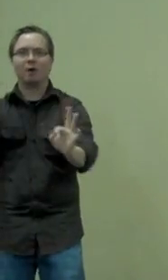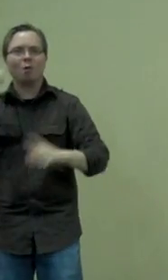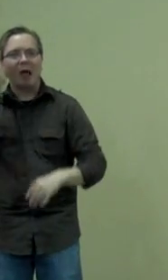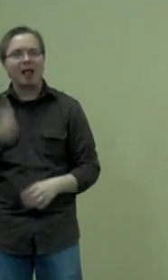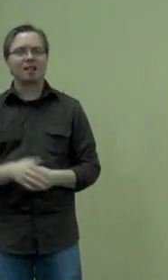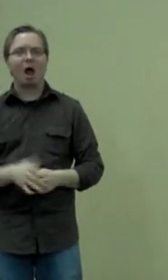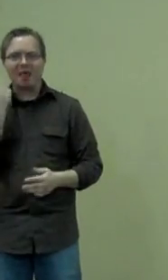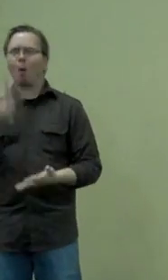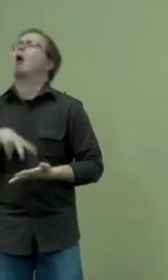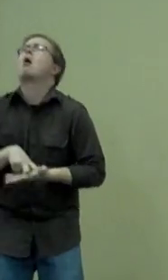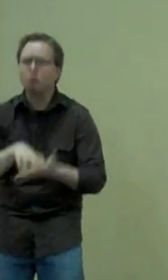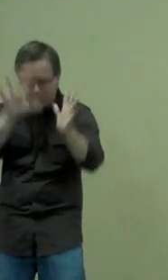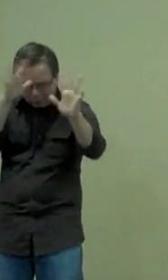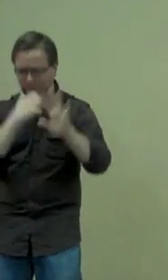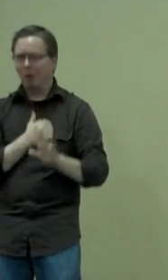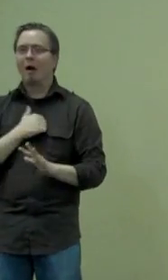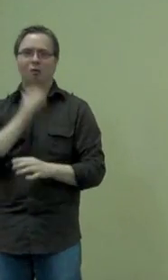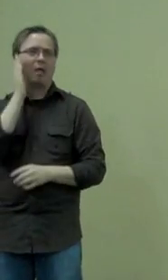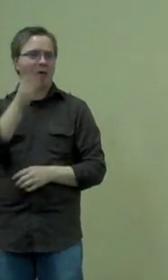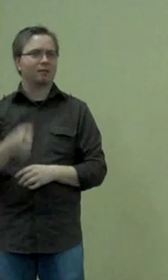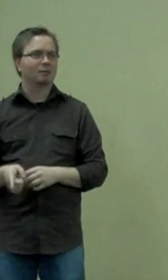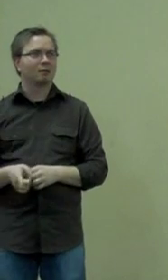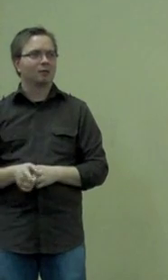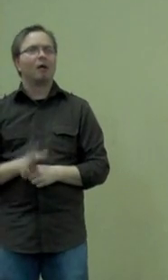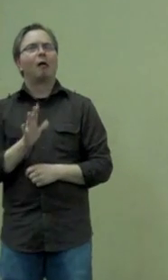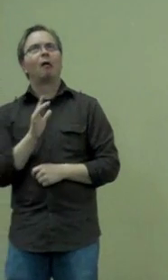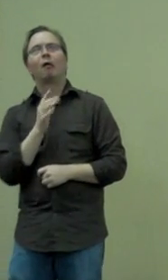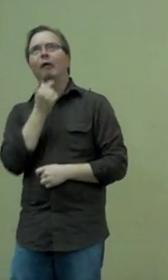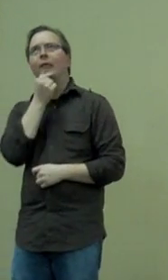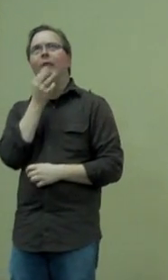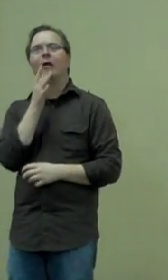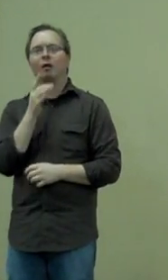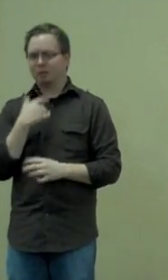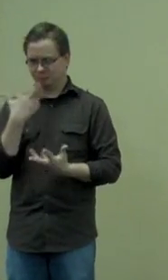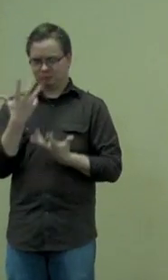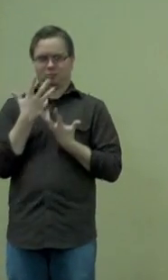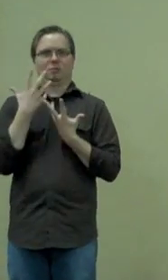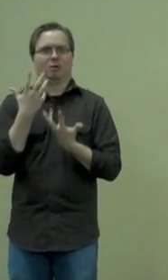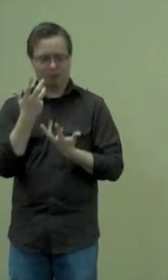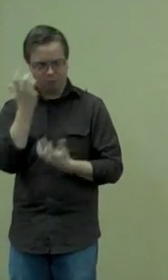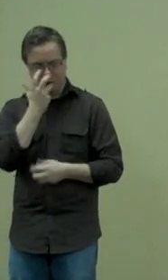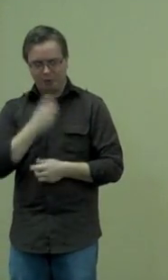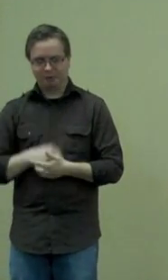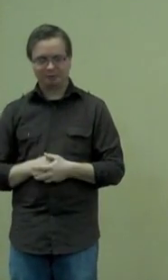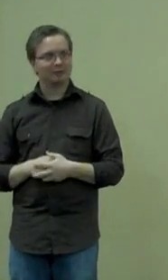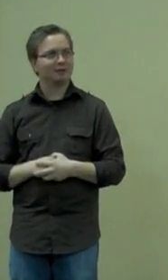I saw a rainbow flash. I saw a sheep. I still don't know what happened to the sheep. It was a welcoming sheep. I don't know. But I saw it.